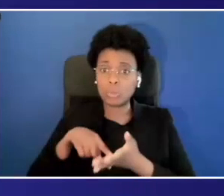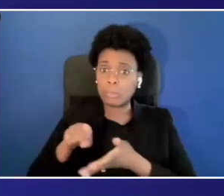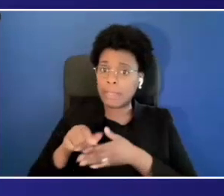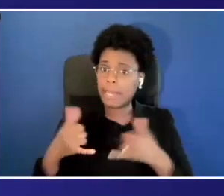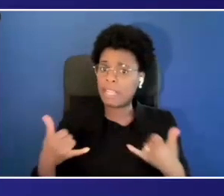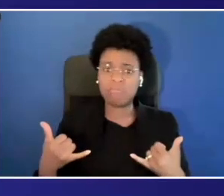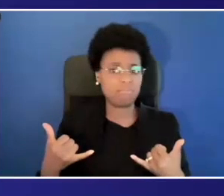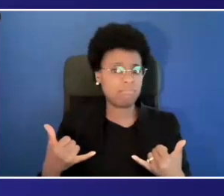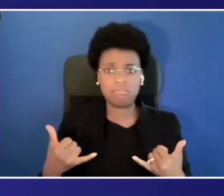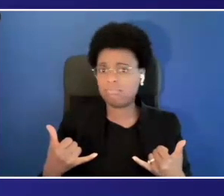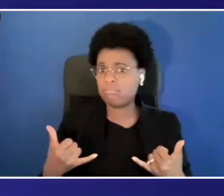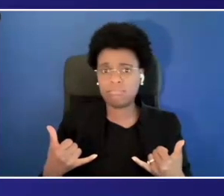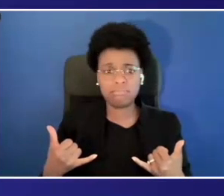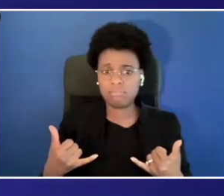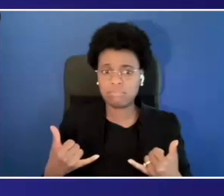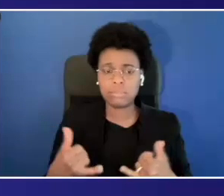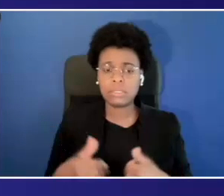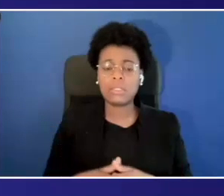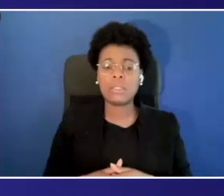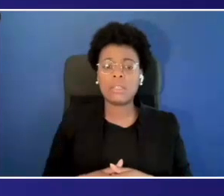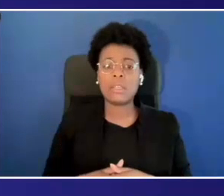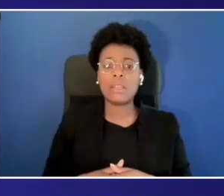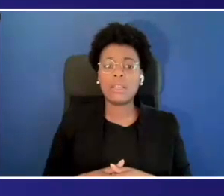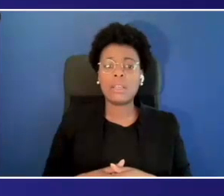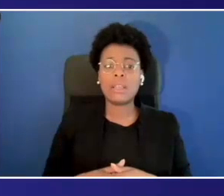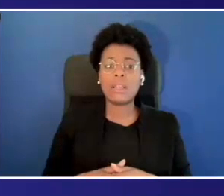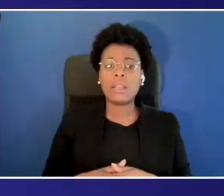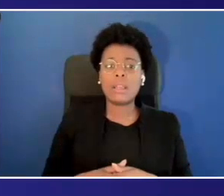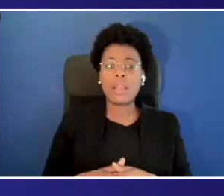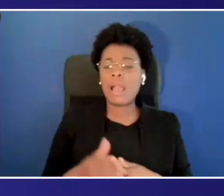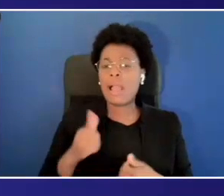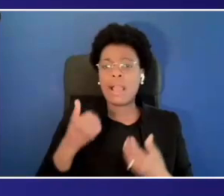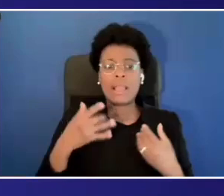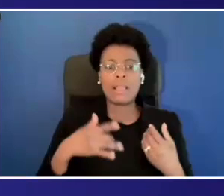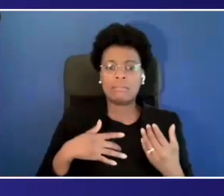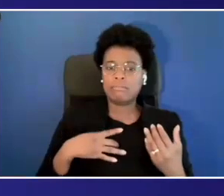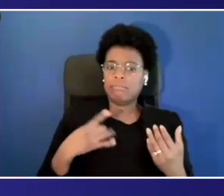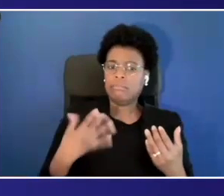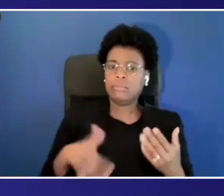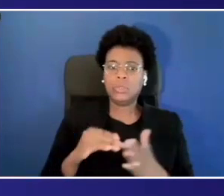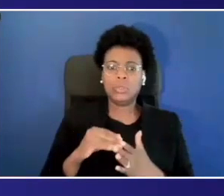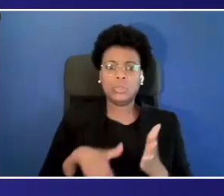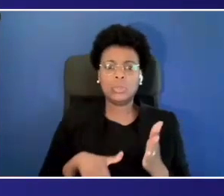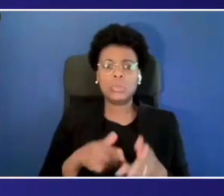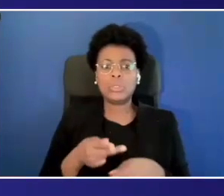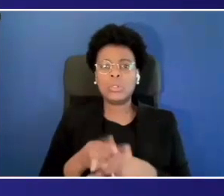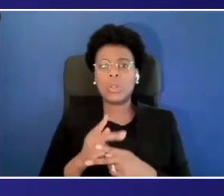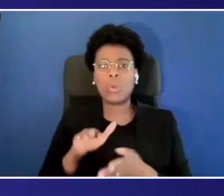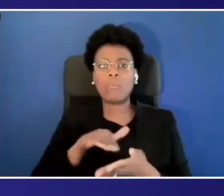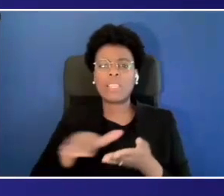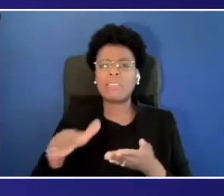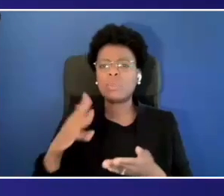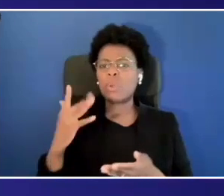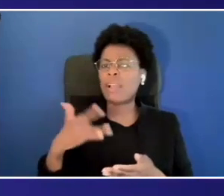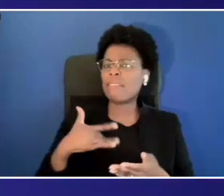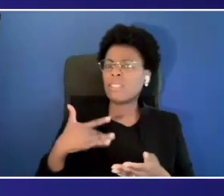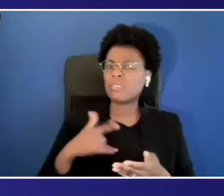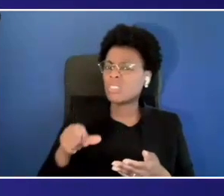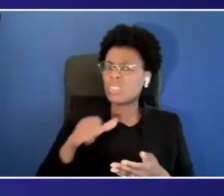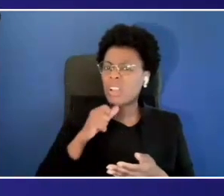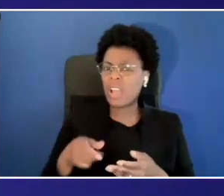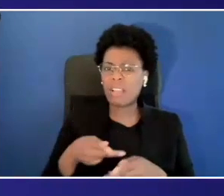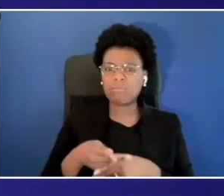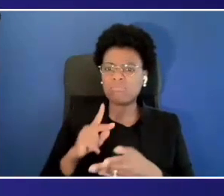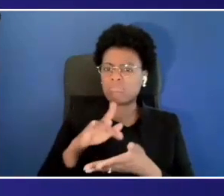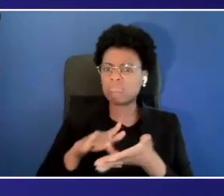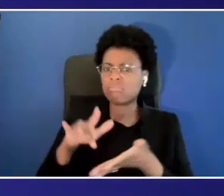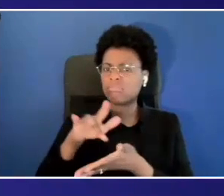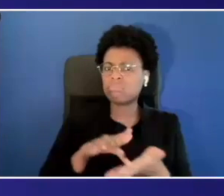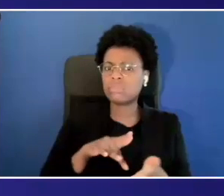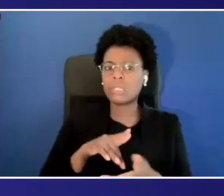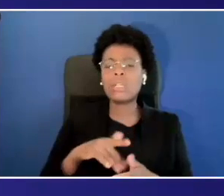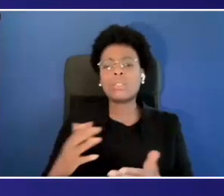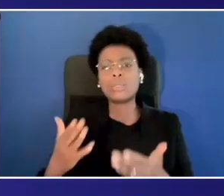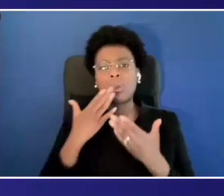I am against the student loan forgiveness because I don't think loans should be forgiven because That's not the way it should be and I just want to thank President Trump for everything he's doing.